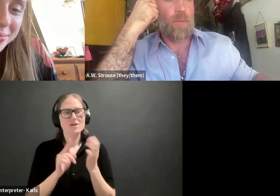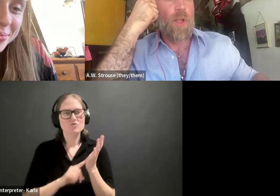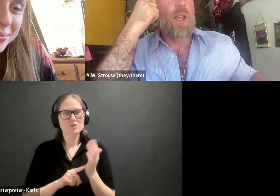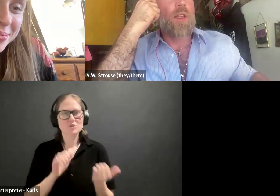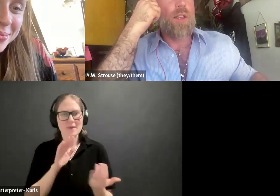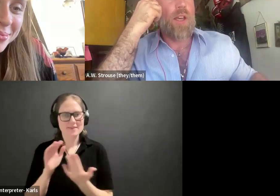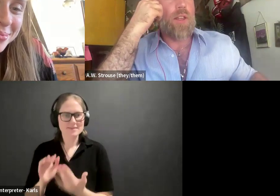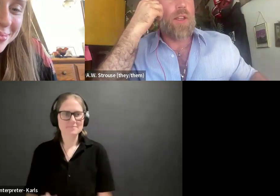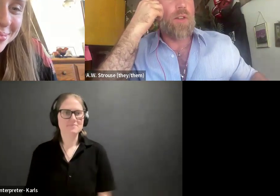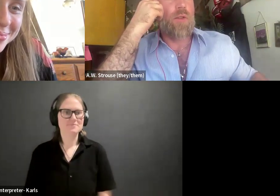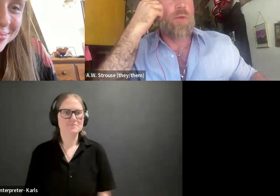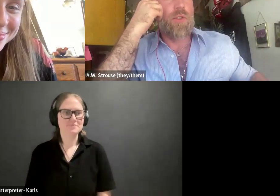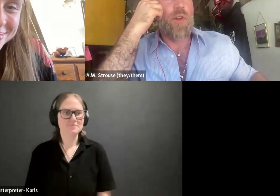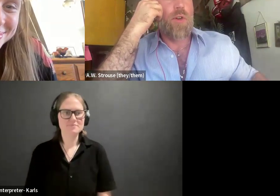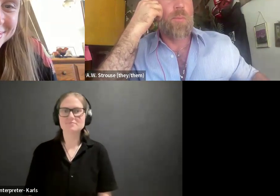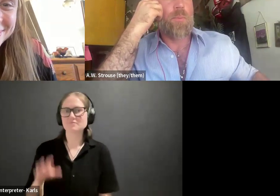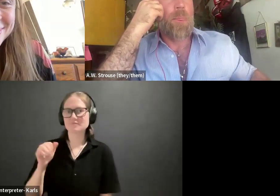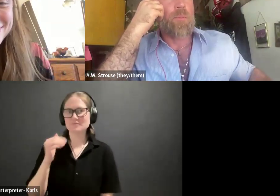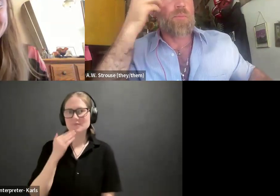Yeah, thank you. So…